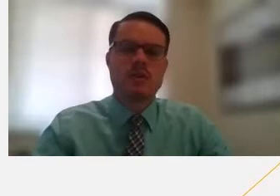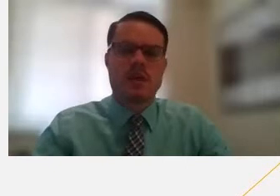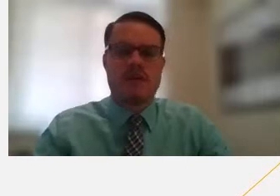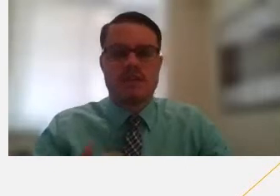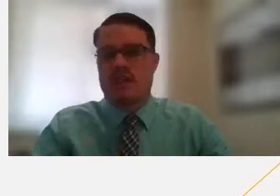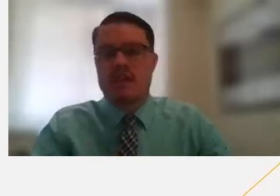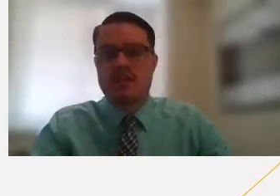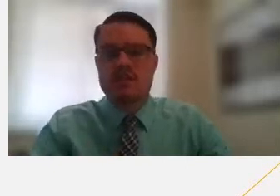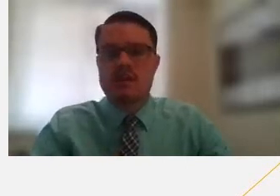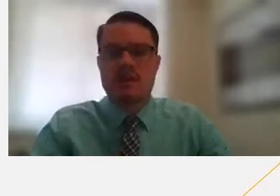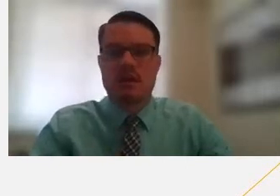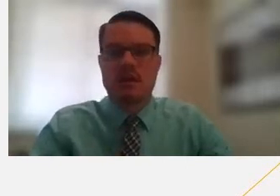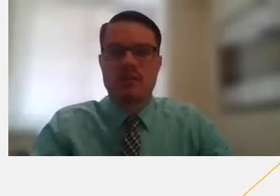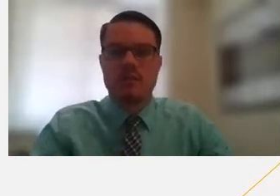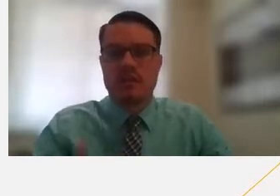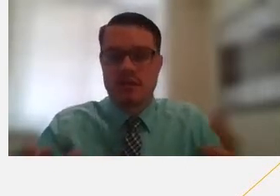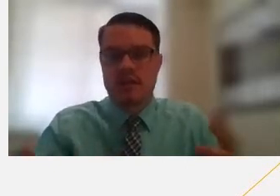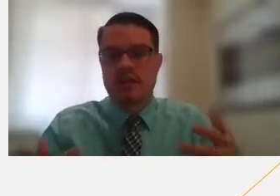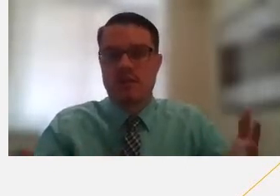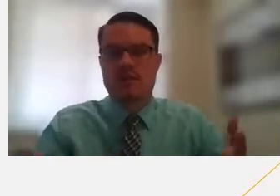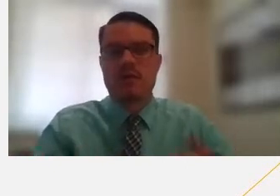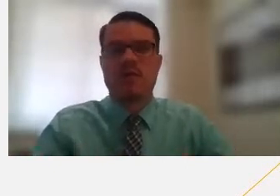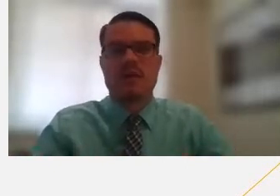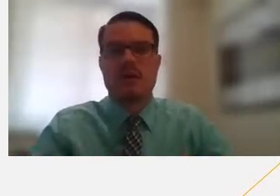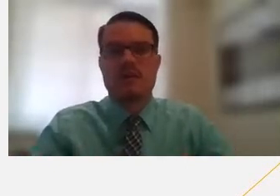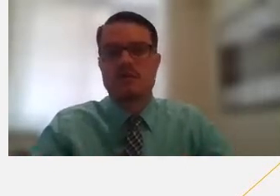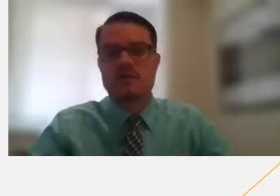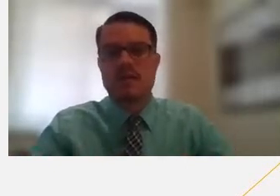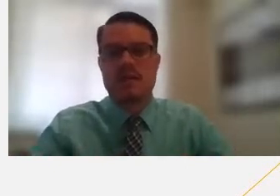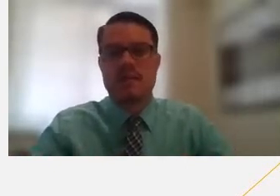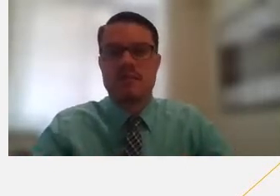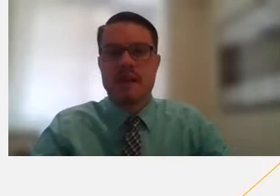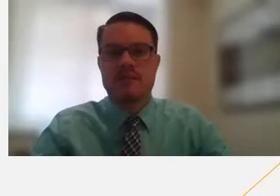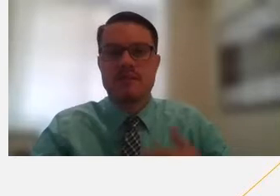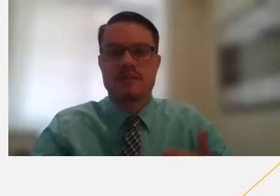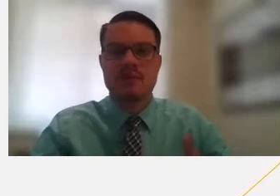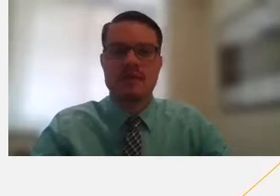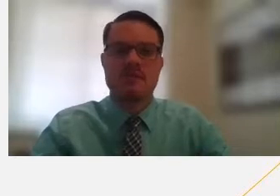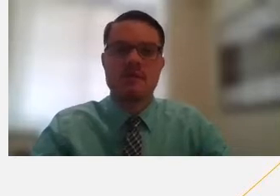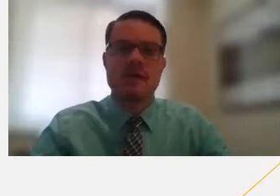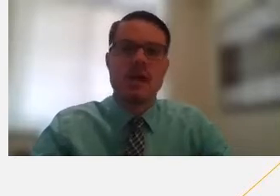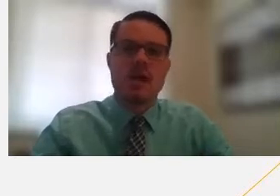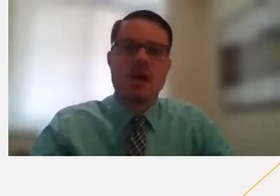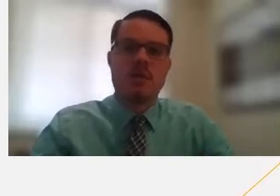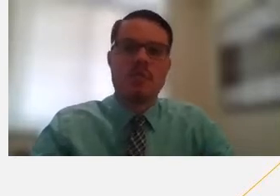We do a lot of education, educating and informing the public about issues that maybe impacting the disability community.